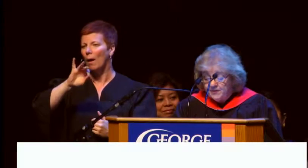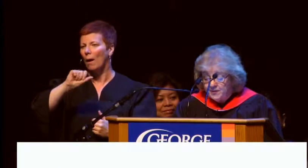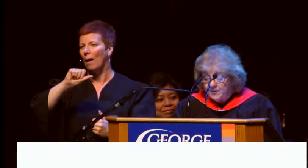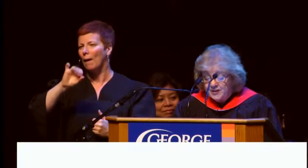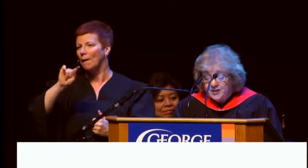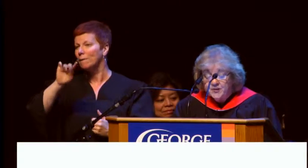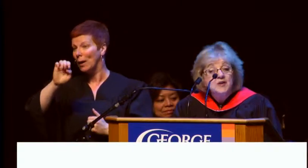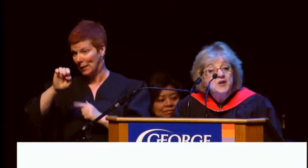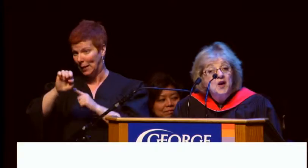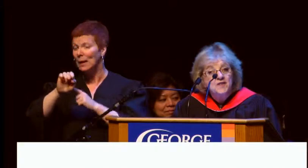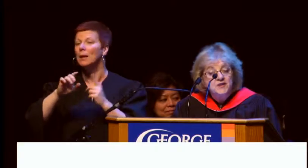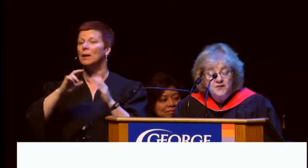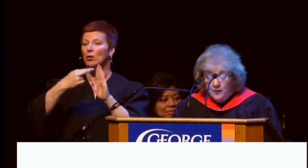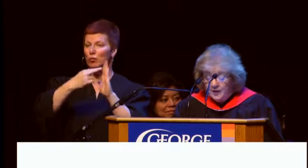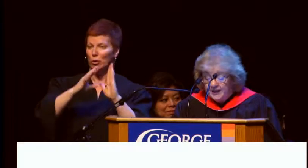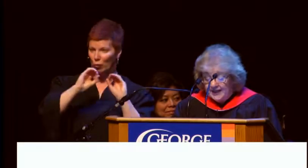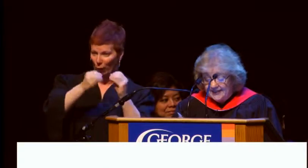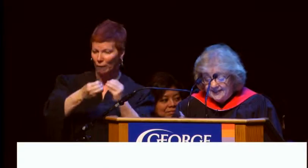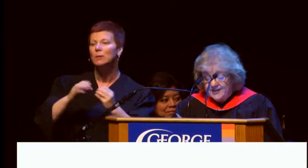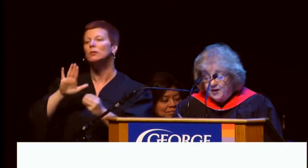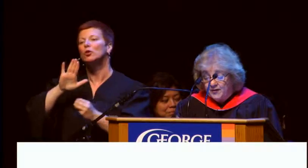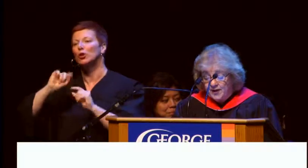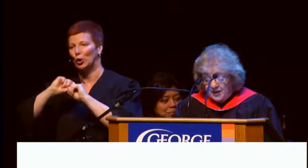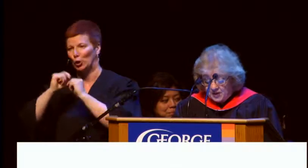FROM THE REGISTRAR'S OFFICE FOR ORGANIZING THIS CONVOCATION.